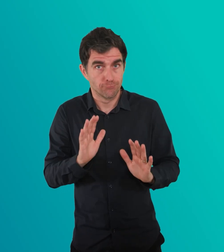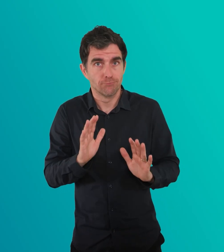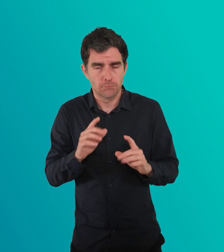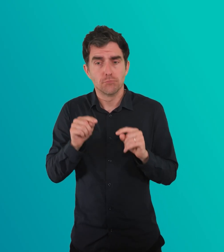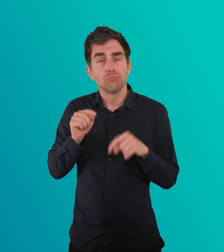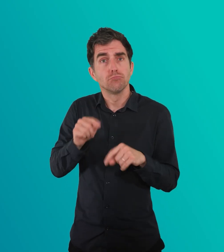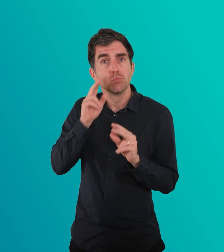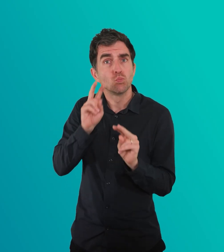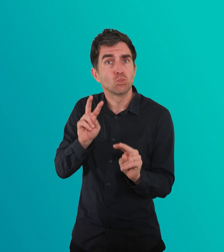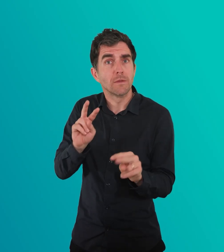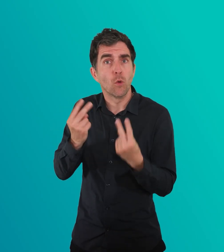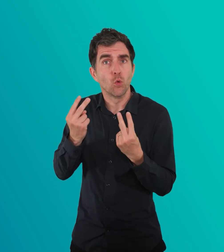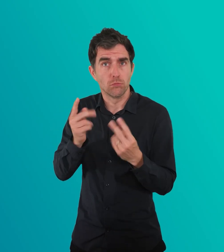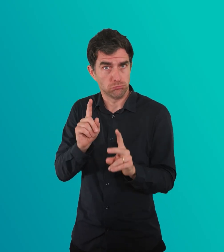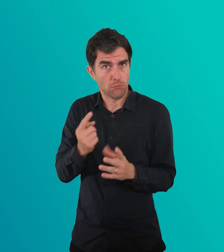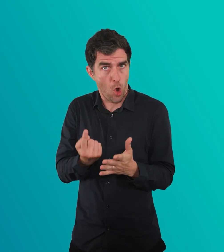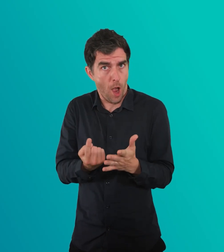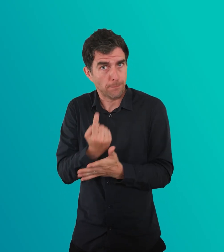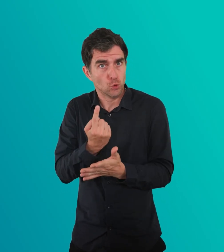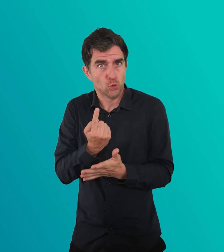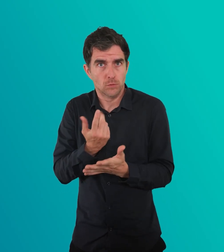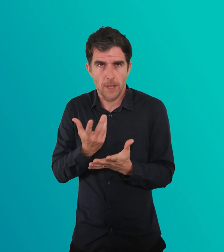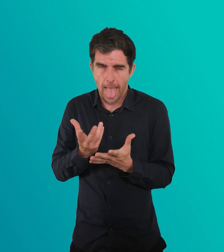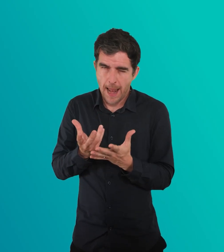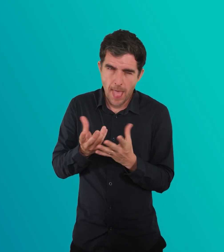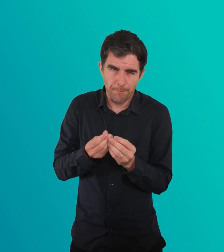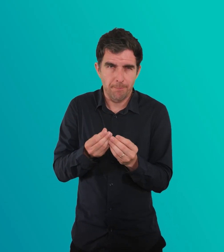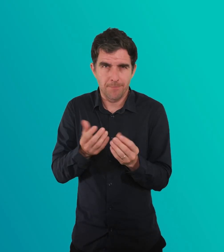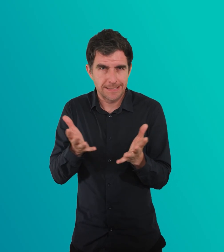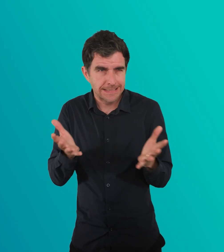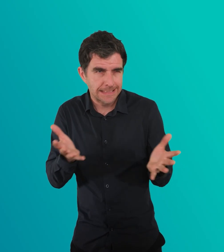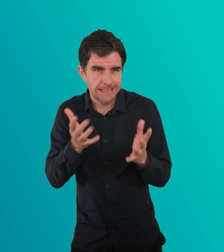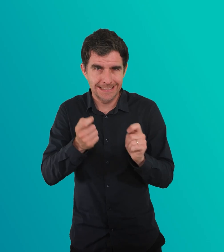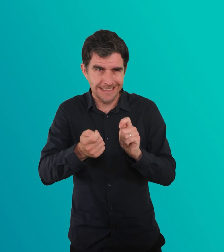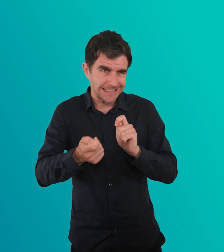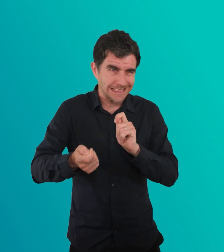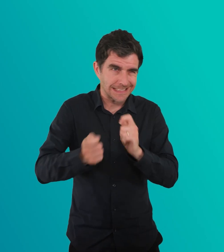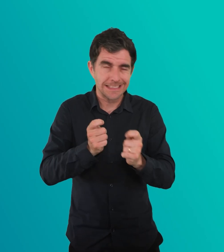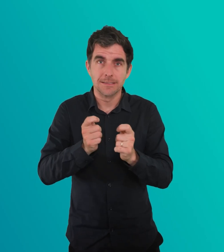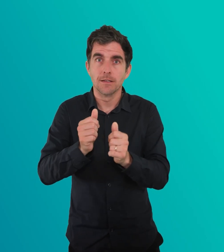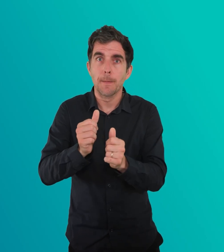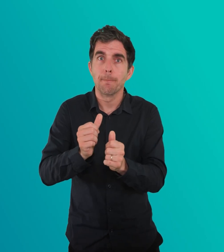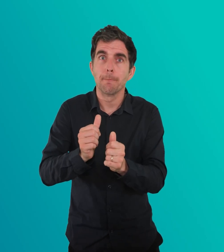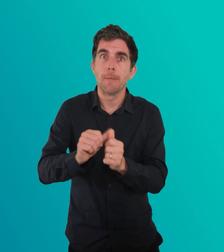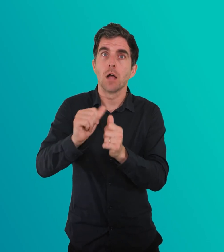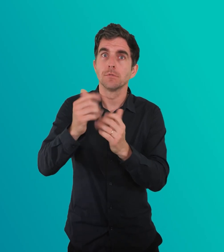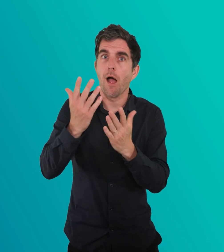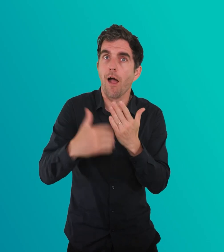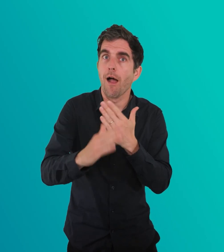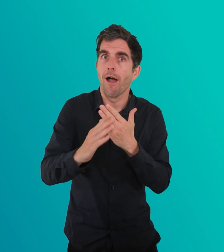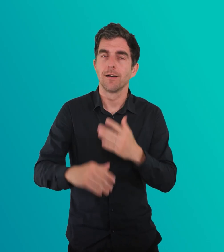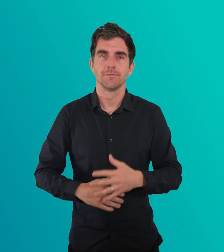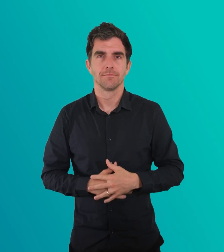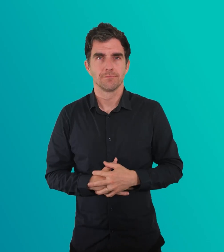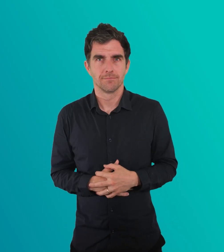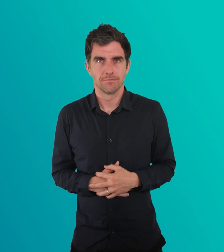and this Review is an opportunity to help shape something better.